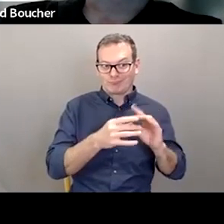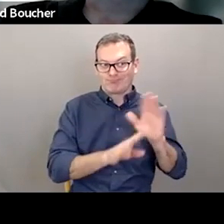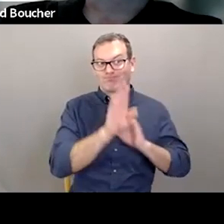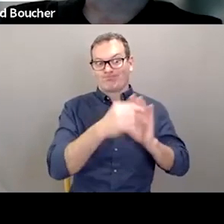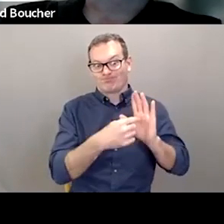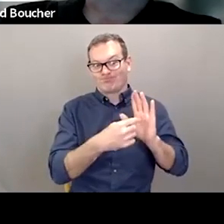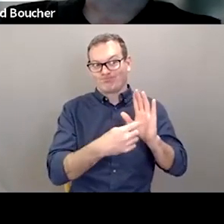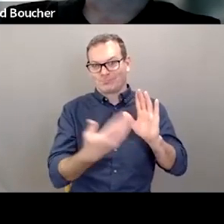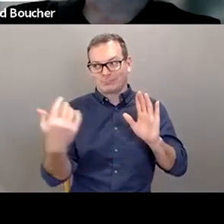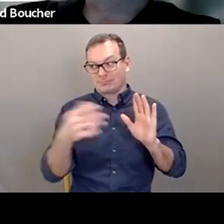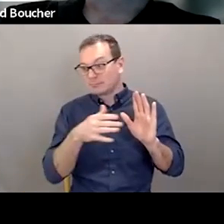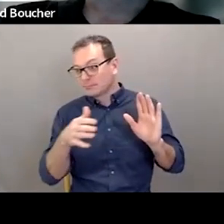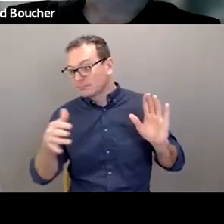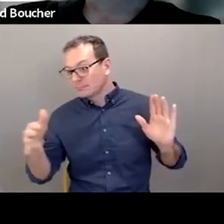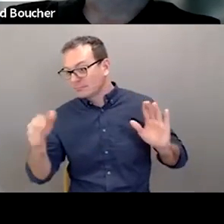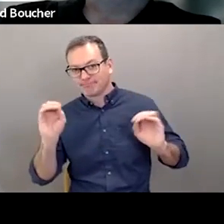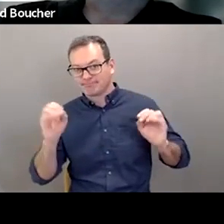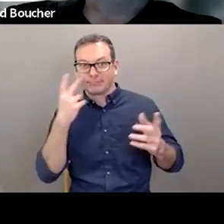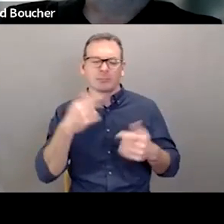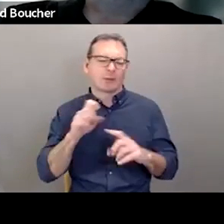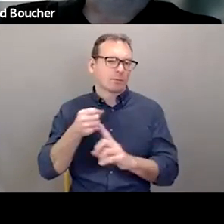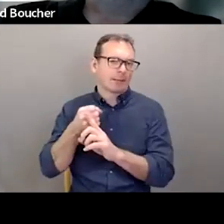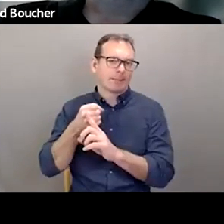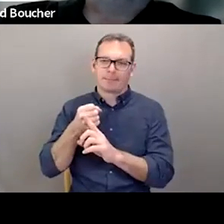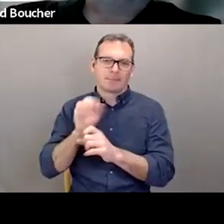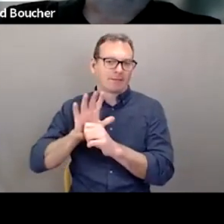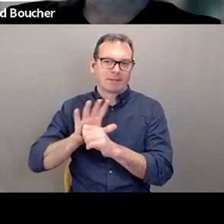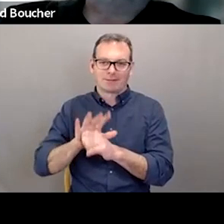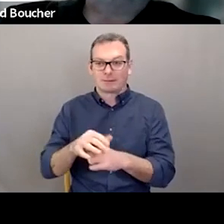I hope that adds some something to your thoughts Marcy